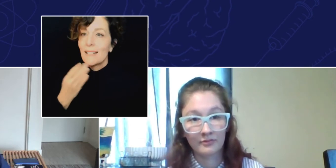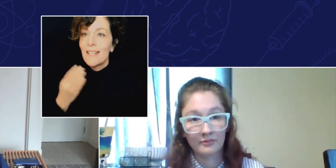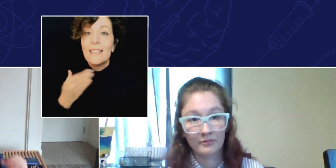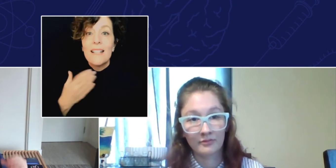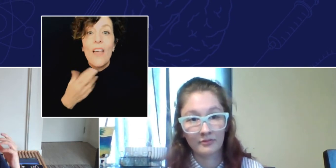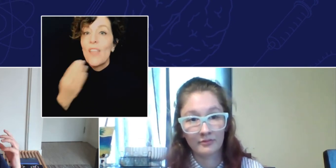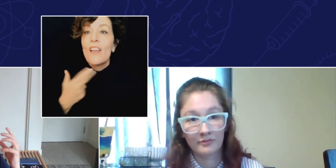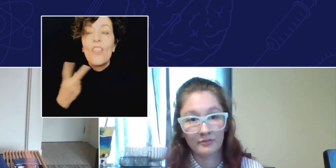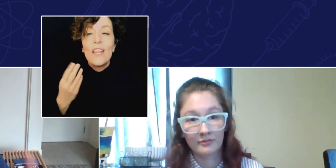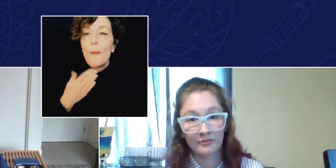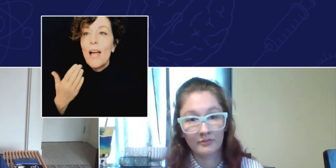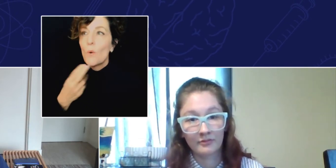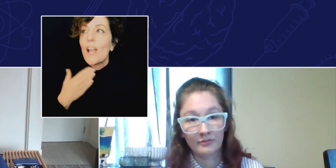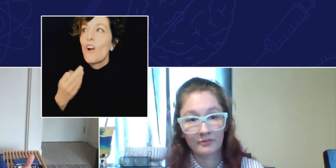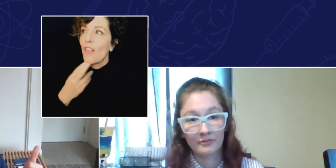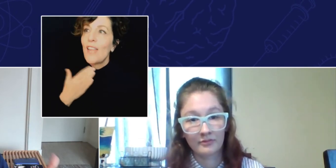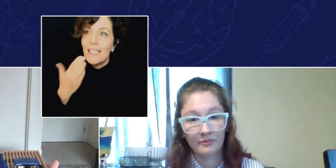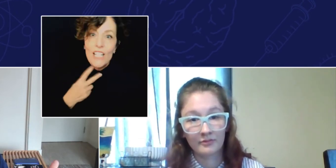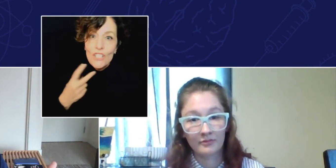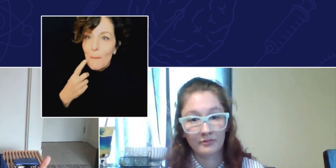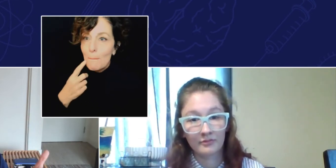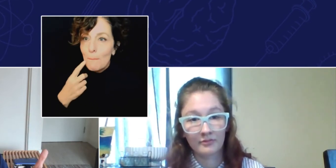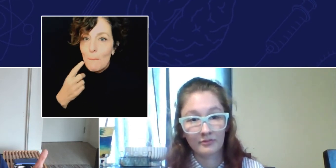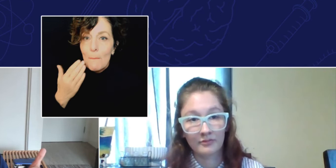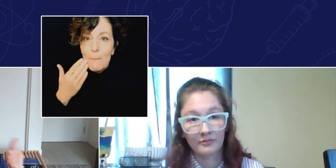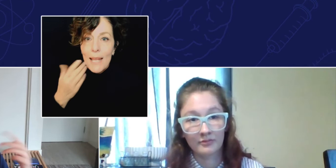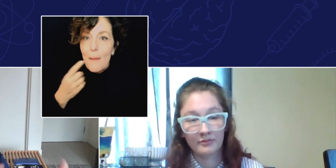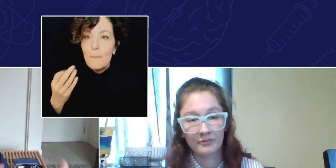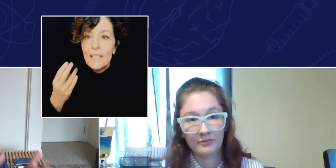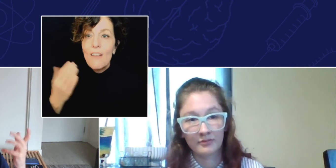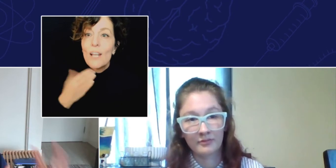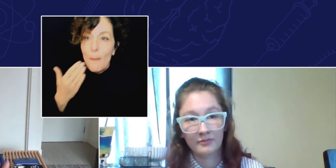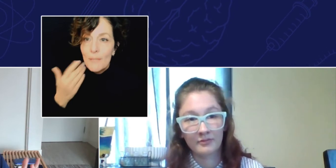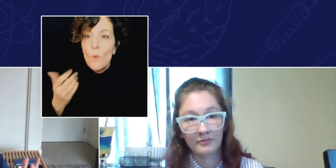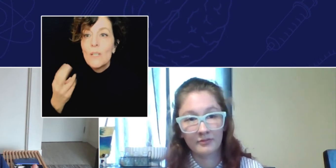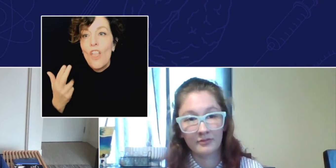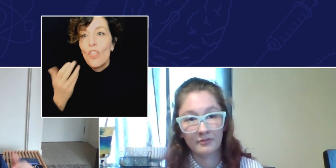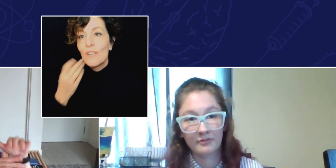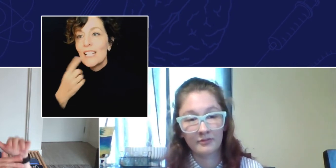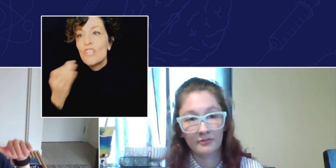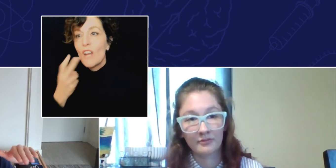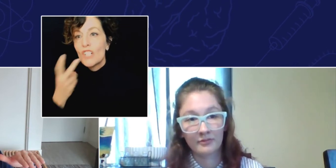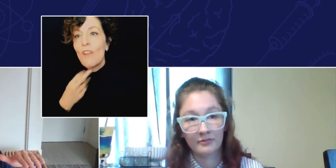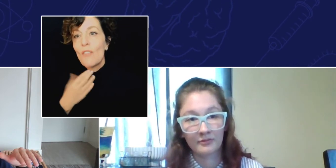and then think about: "Okay, are they teaching me a piece of anatomy?" "What's the 3-D structure around that anatomy?" "What's underneath the structure?”